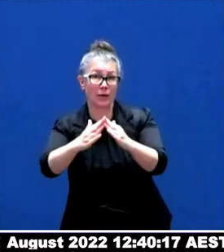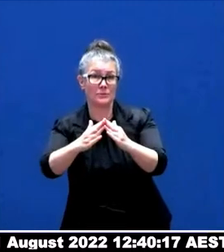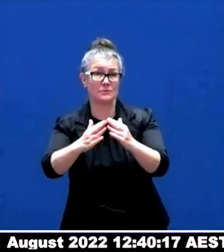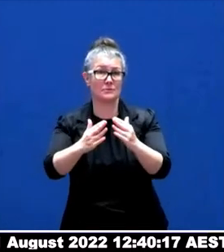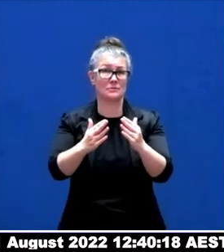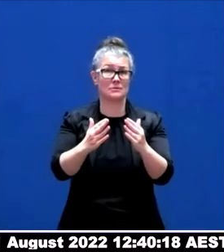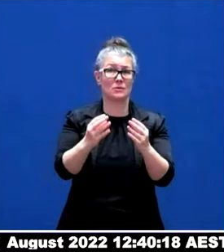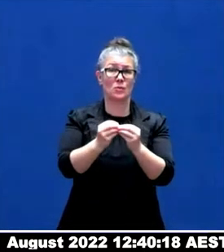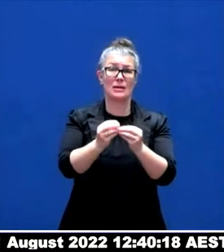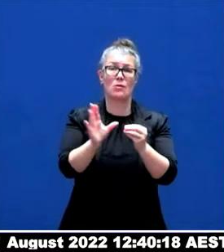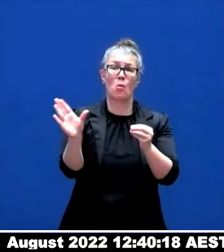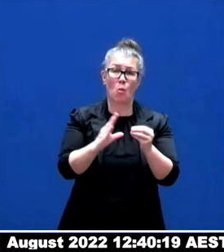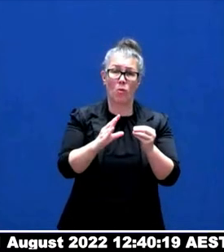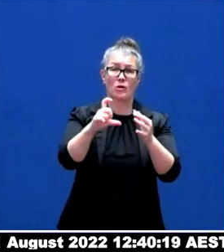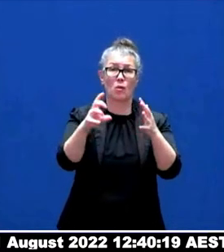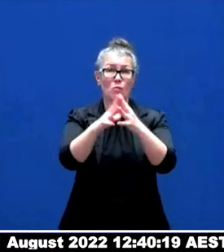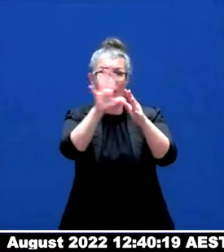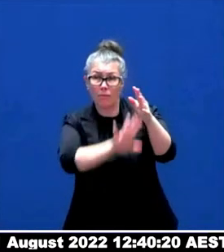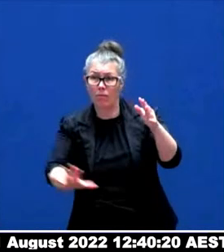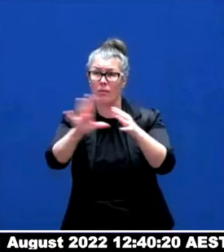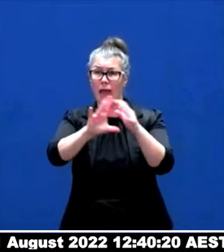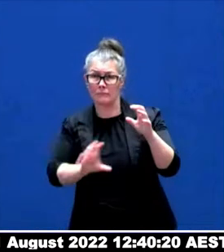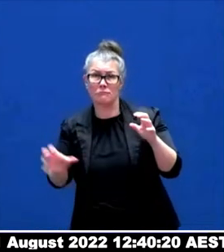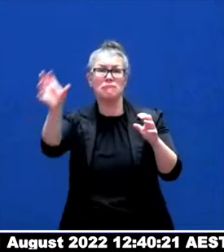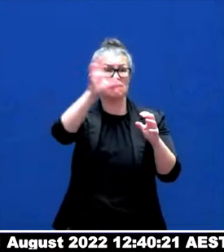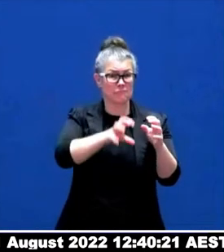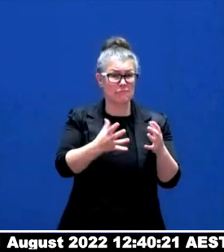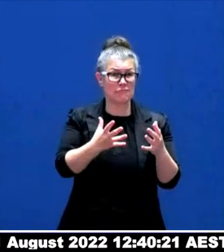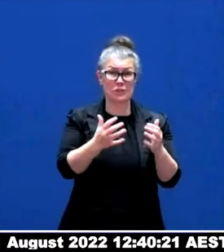and the Commonwealth is a document that's been publicly available?